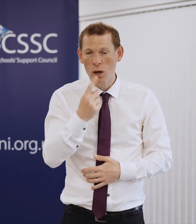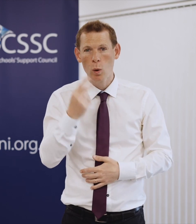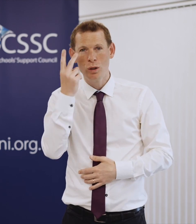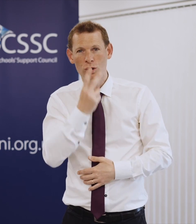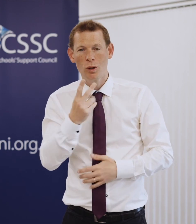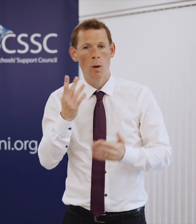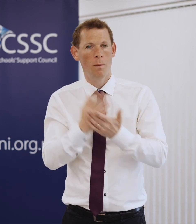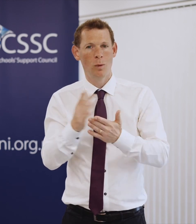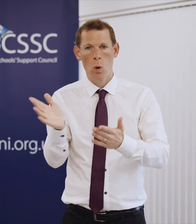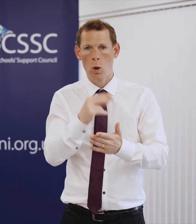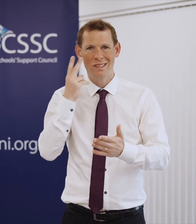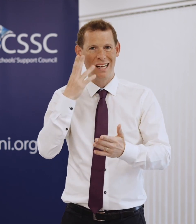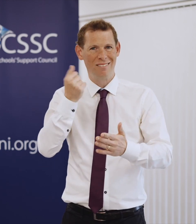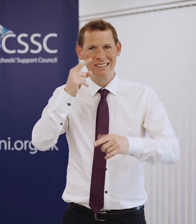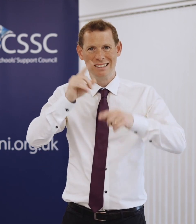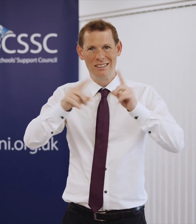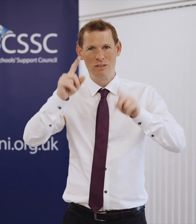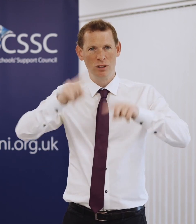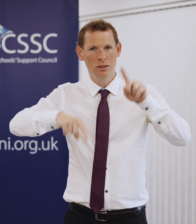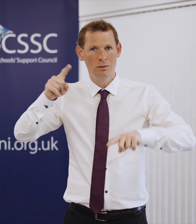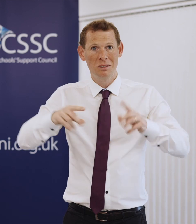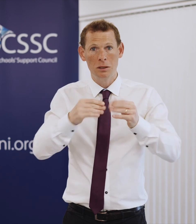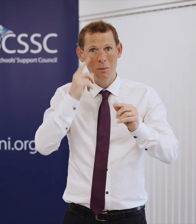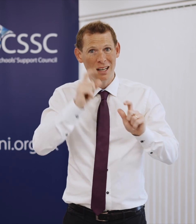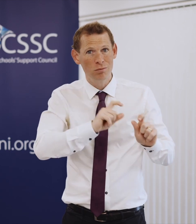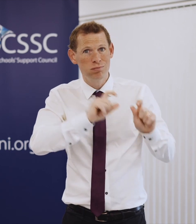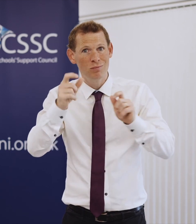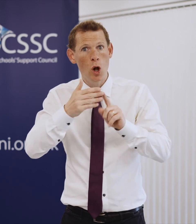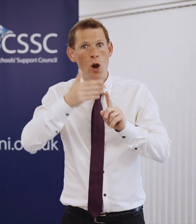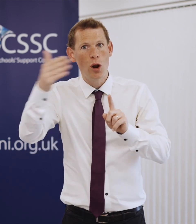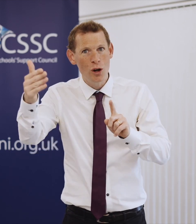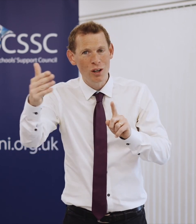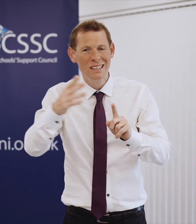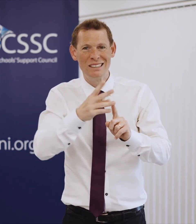even for one or two hours, it can be actually really really exhausting. Some deaf people can